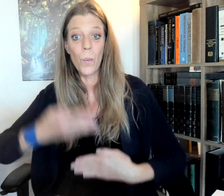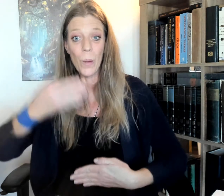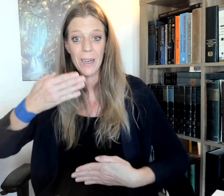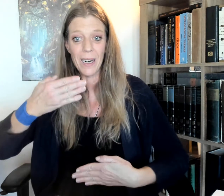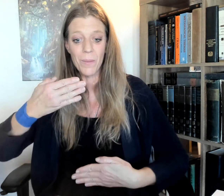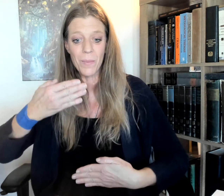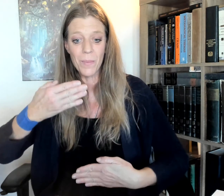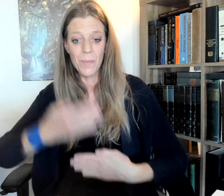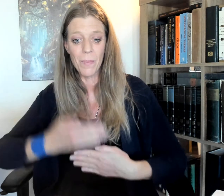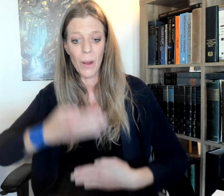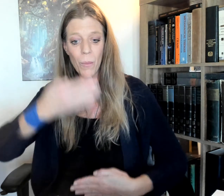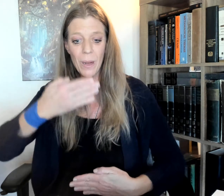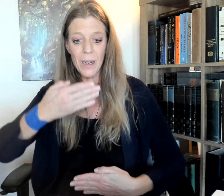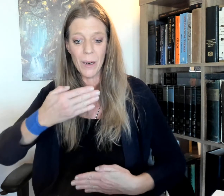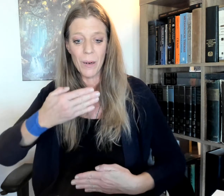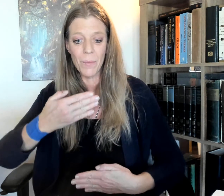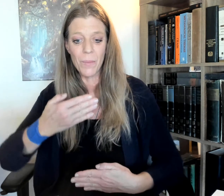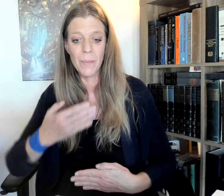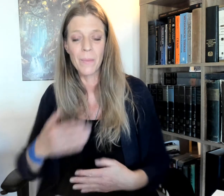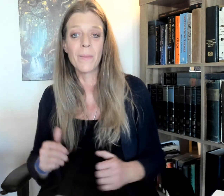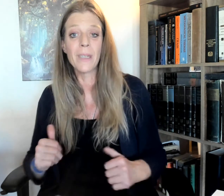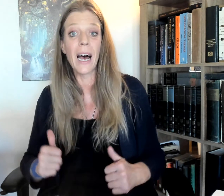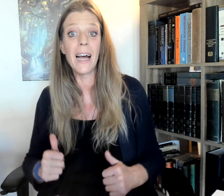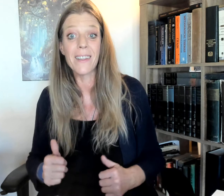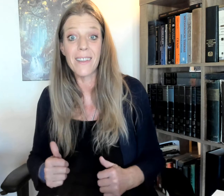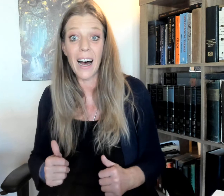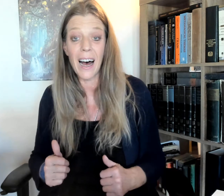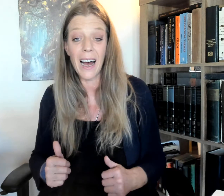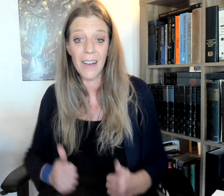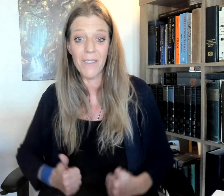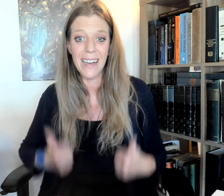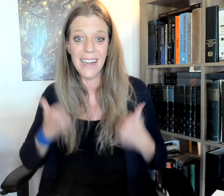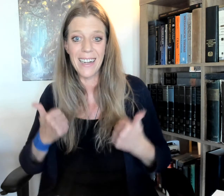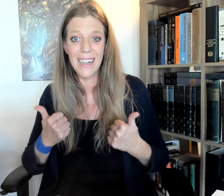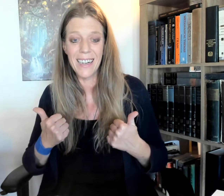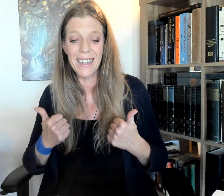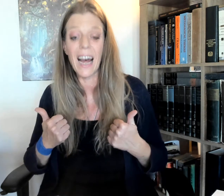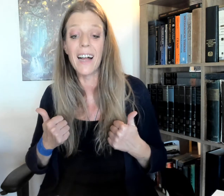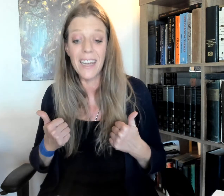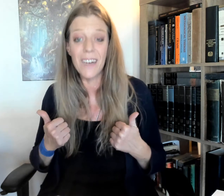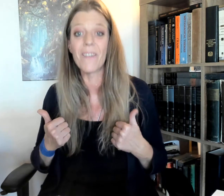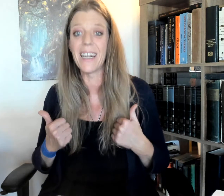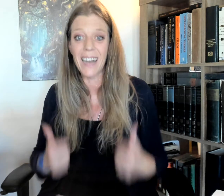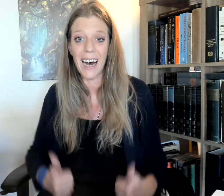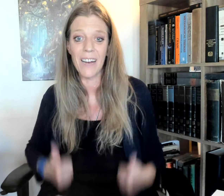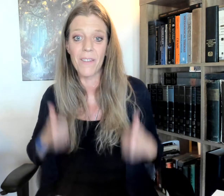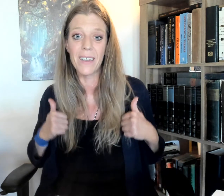WINDOW. WINDOW. And LIVE is live and live.